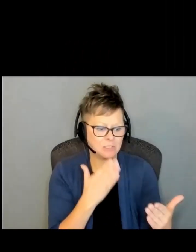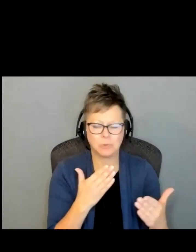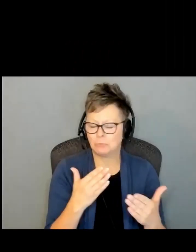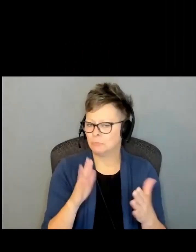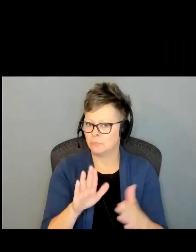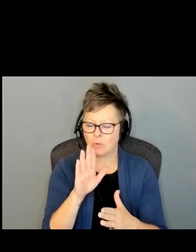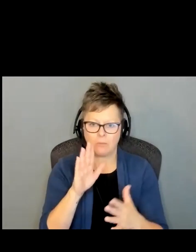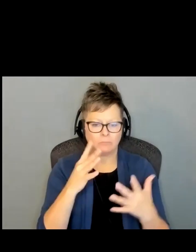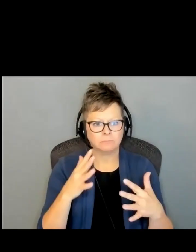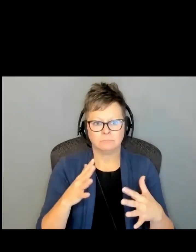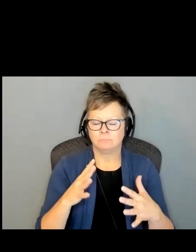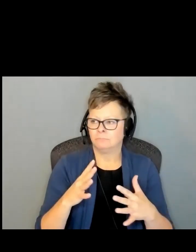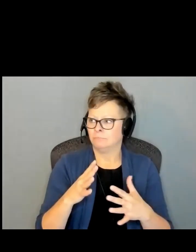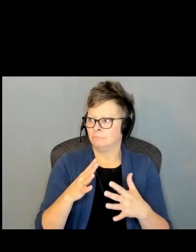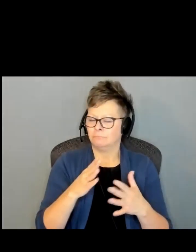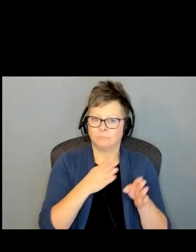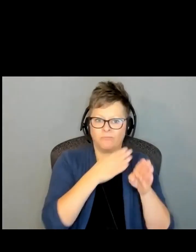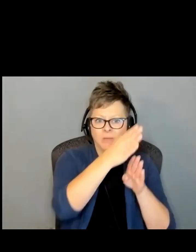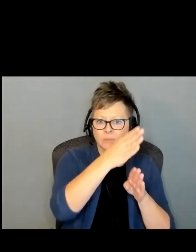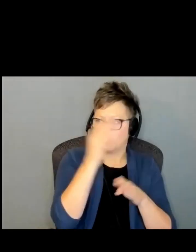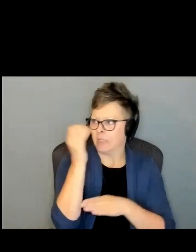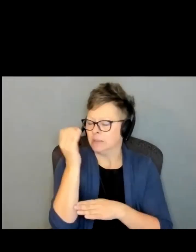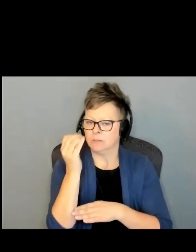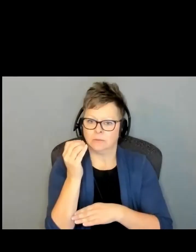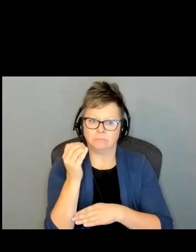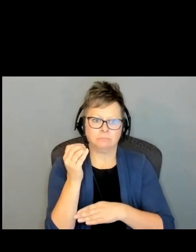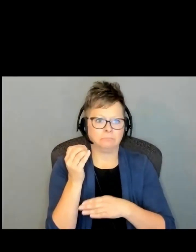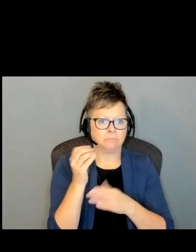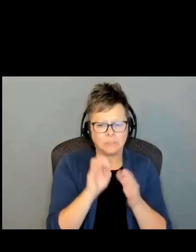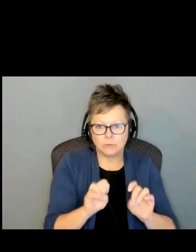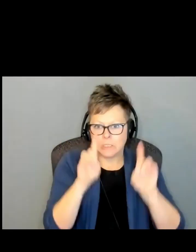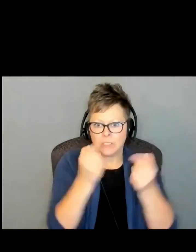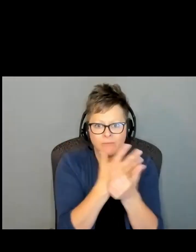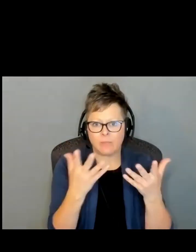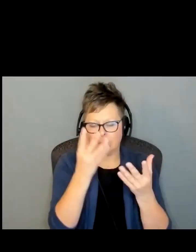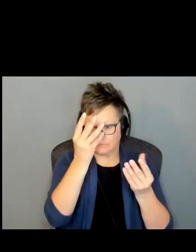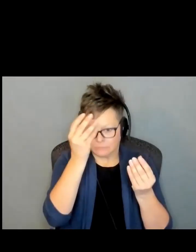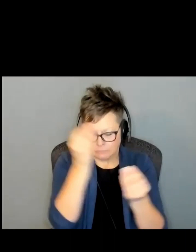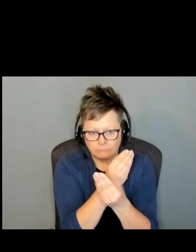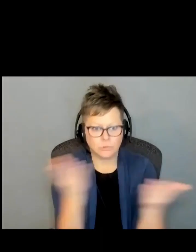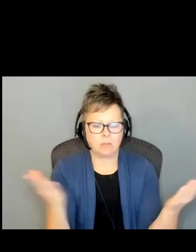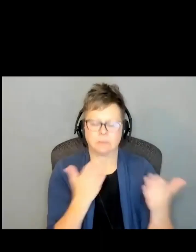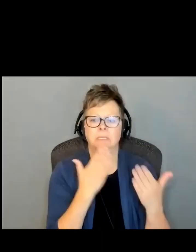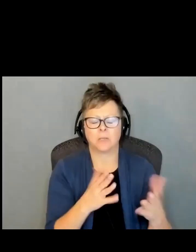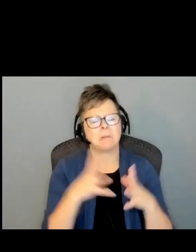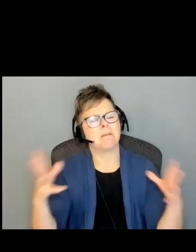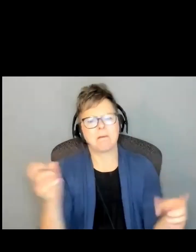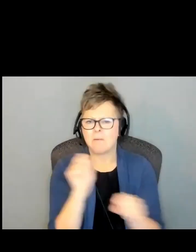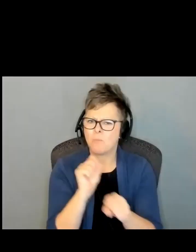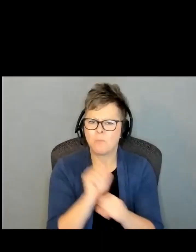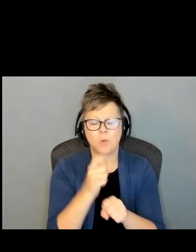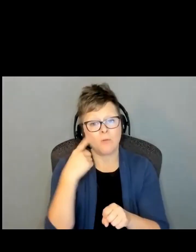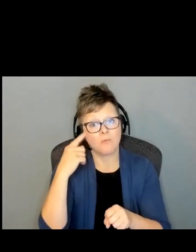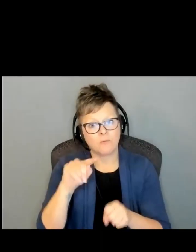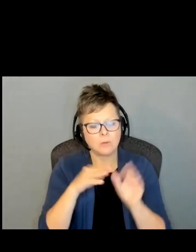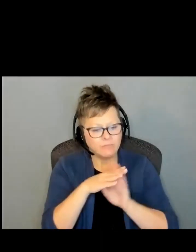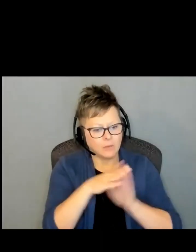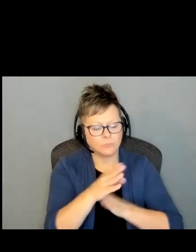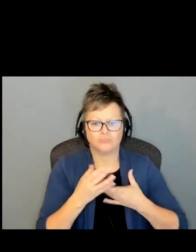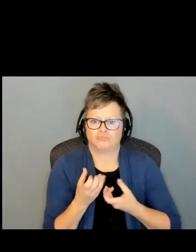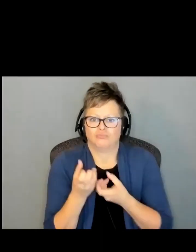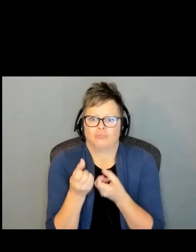I think my takeaways are that it takes so much work to develop trust with this overstretched,